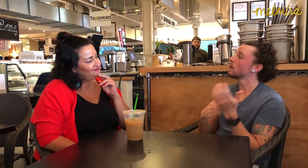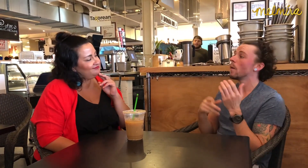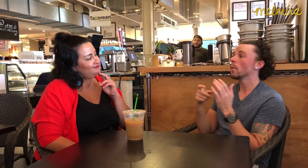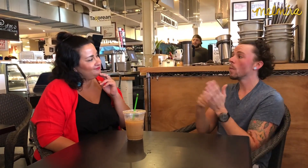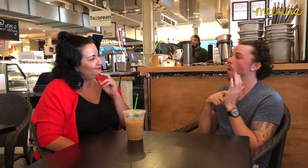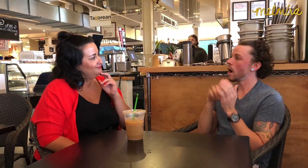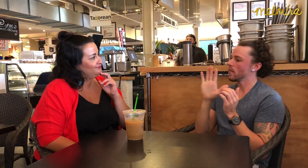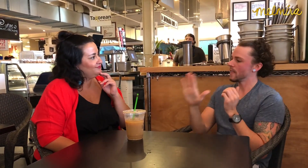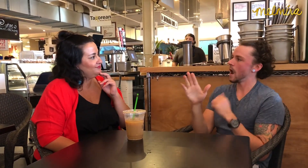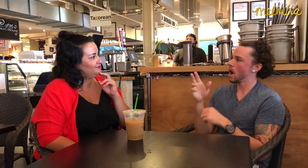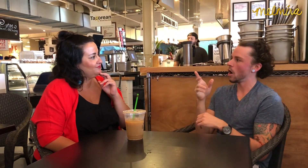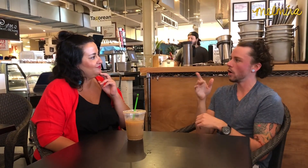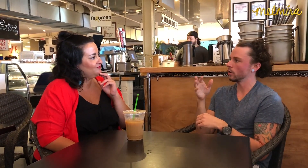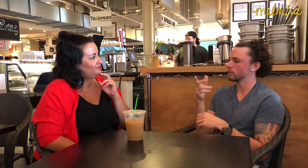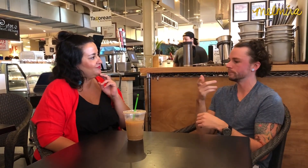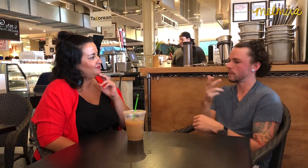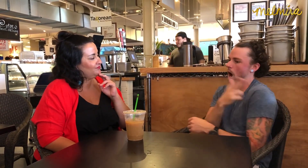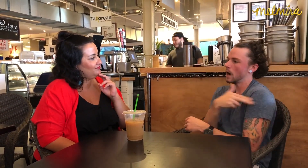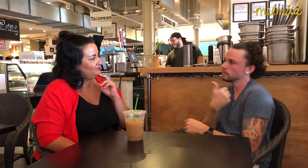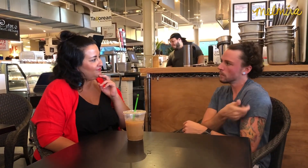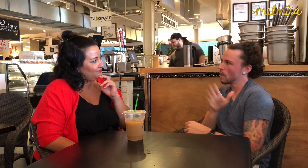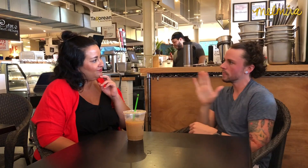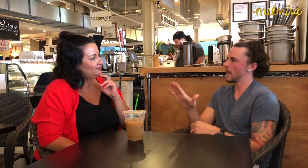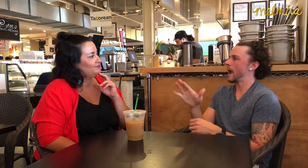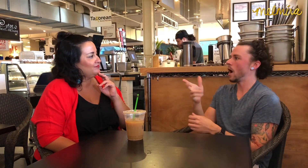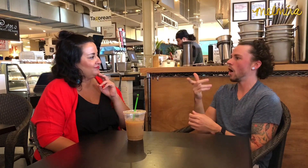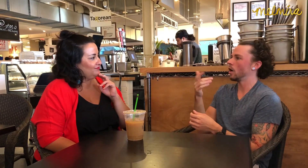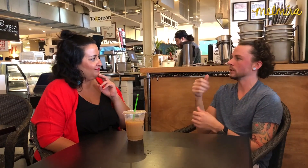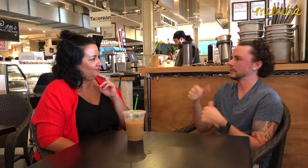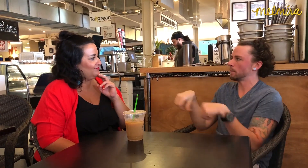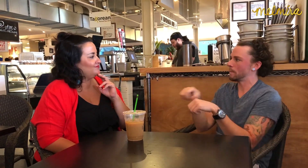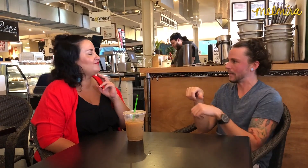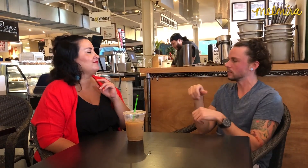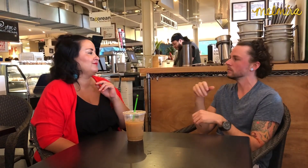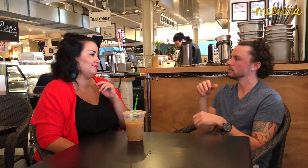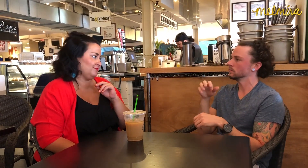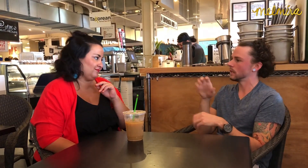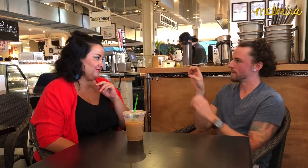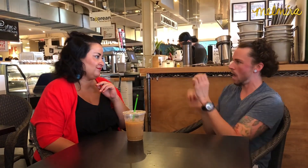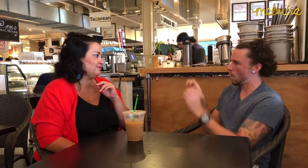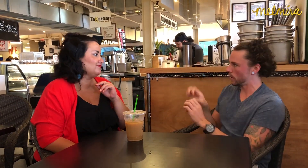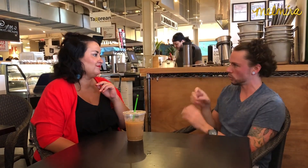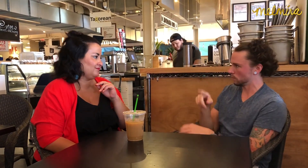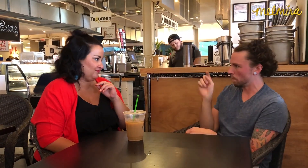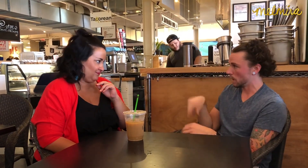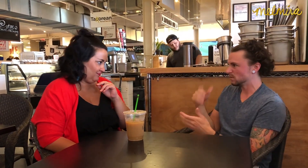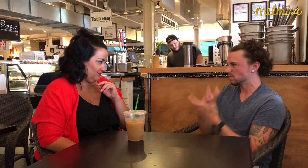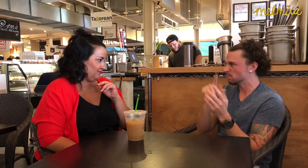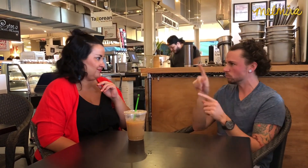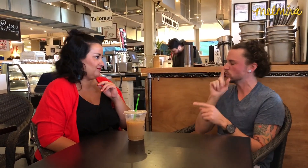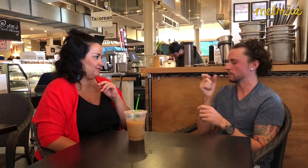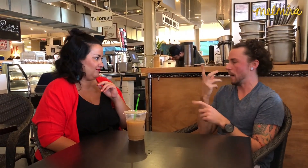and some of them require the patient to be evaluated by the hospital or by the department.